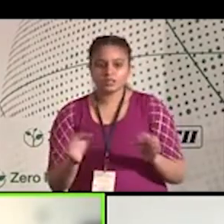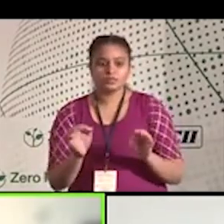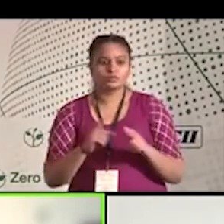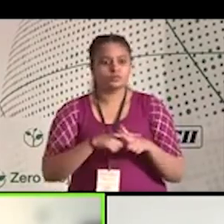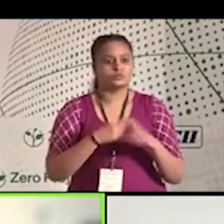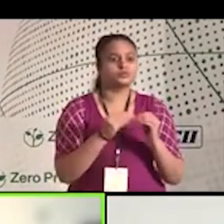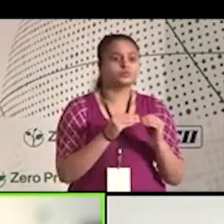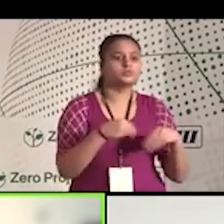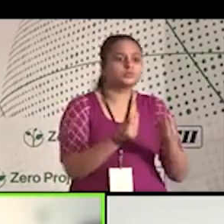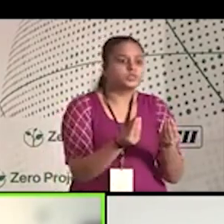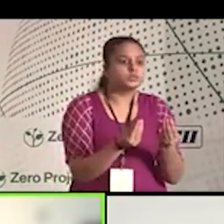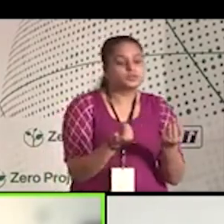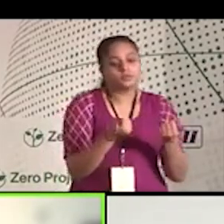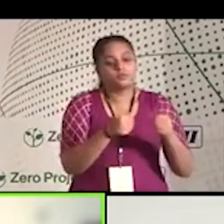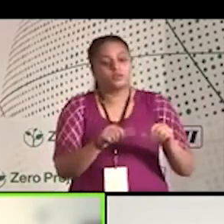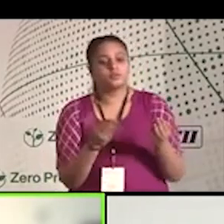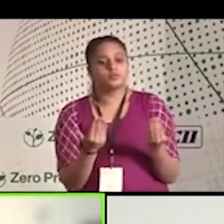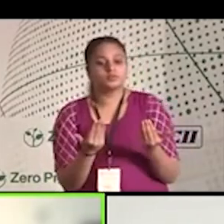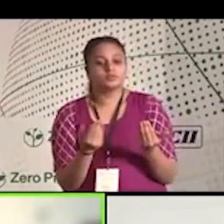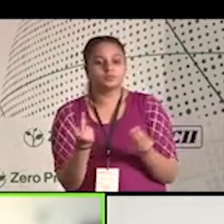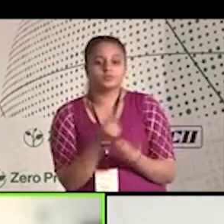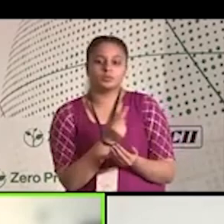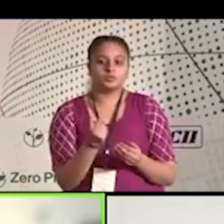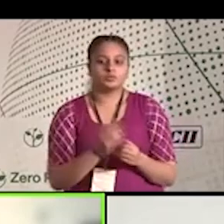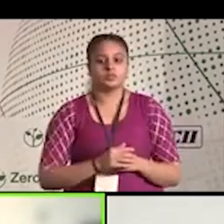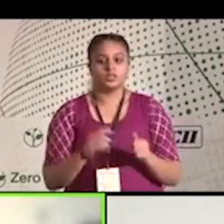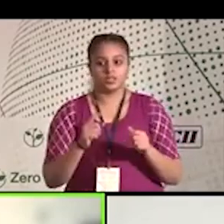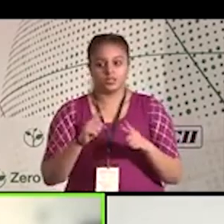However, for job fairs we also do pre matching